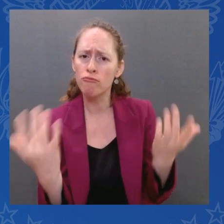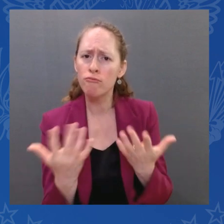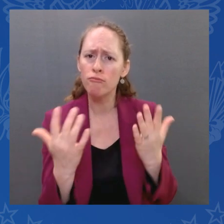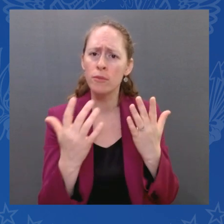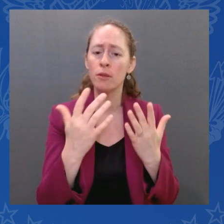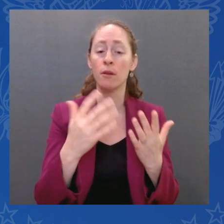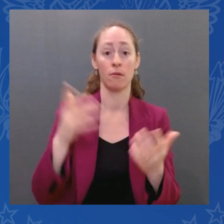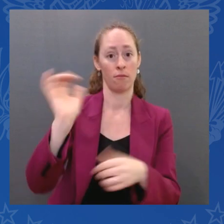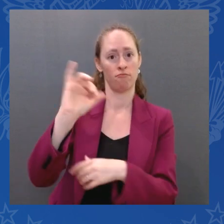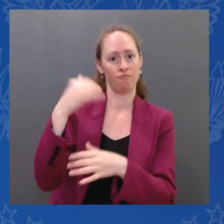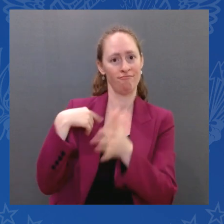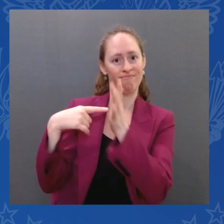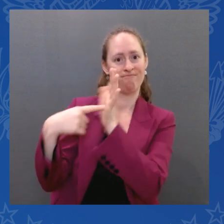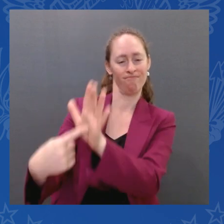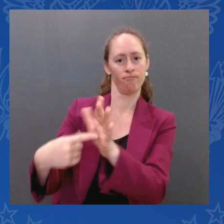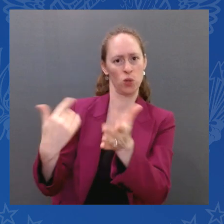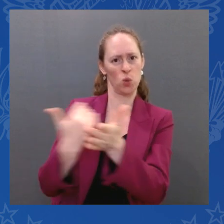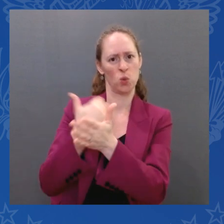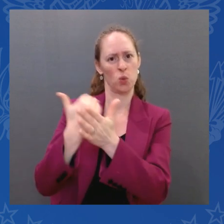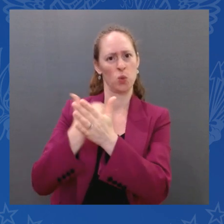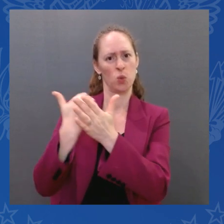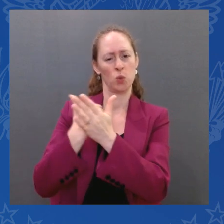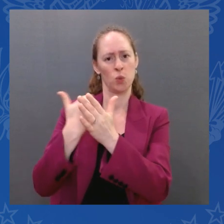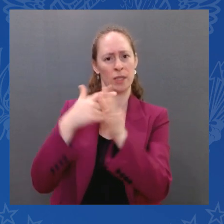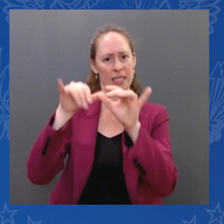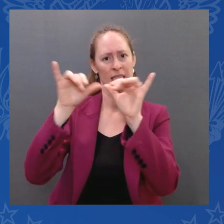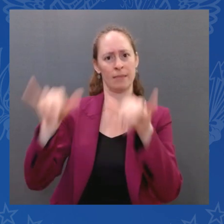following the Abraham Accords and the achievements of the Negev Summit.